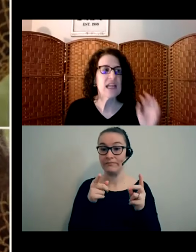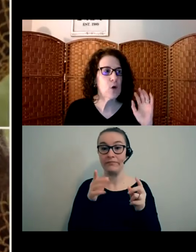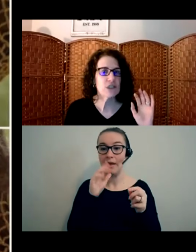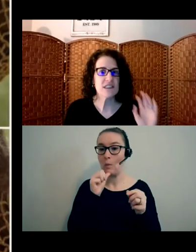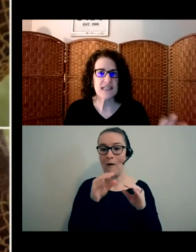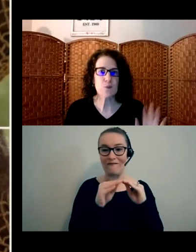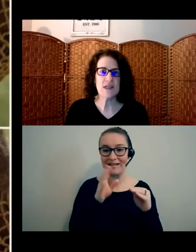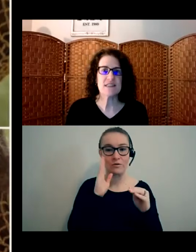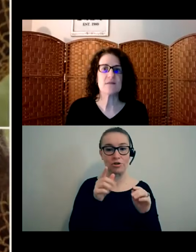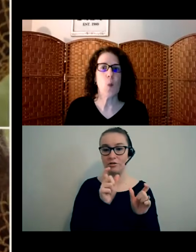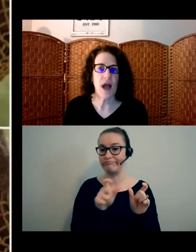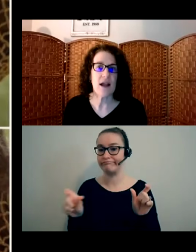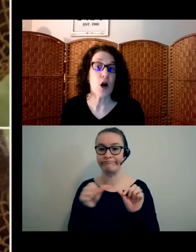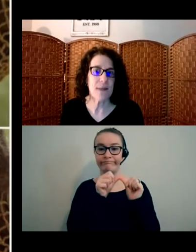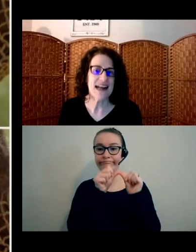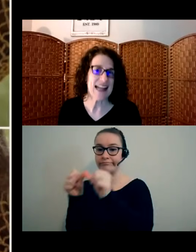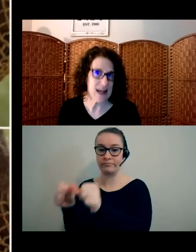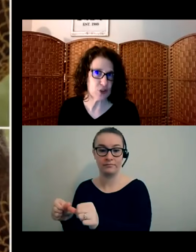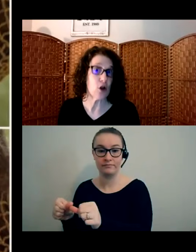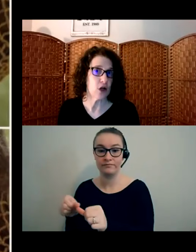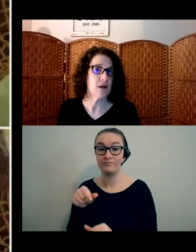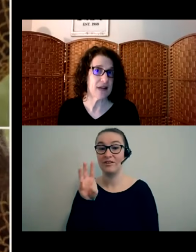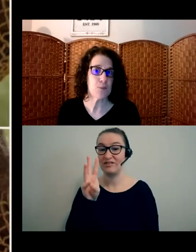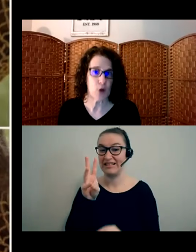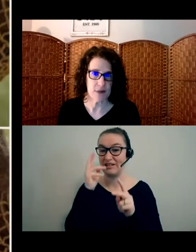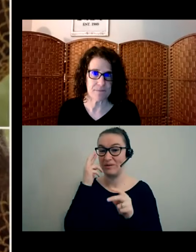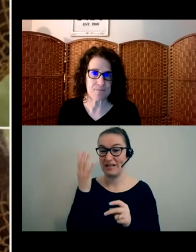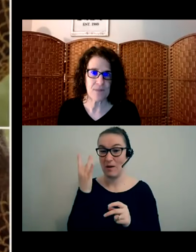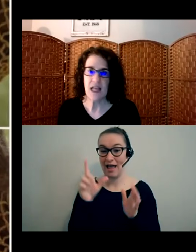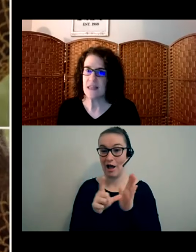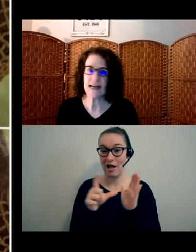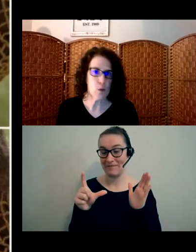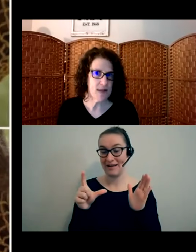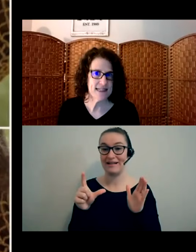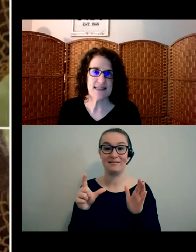Here are six reasons why automatic captions are a big problem. They don't make sense.